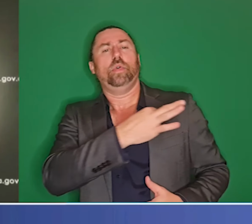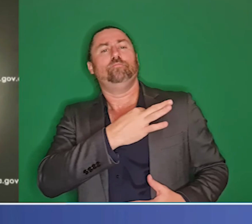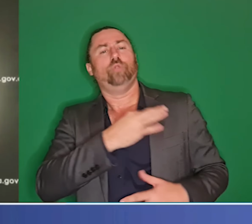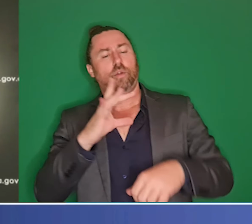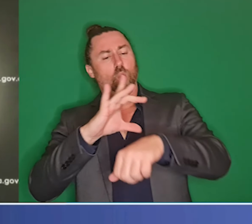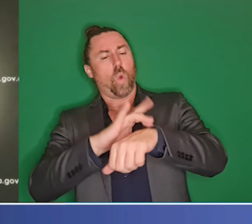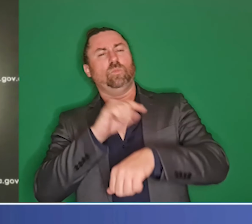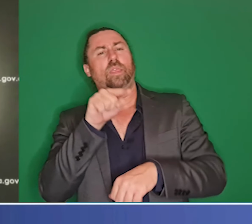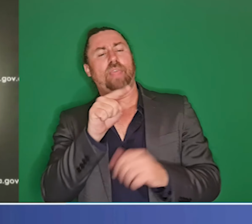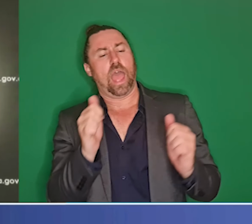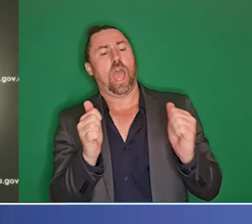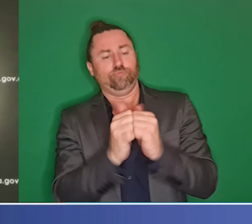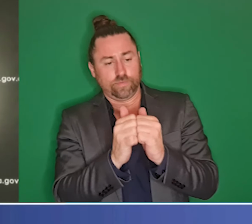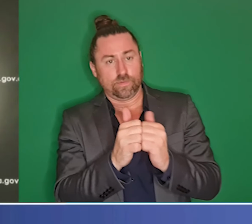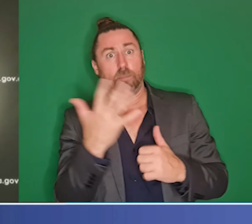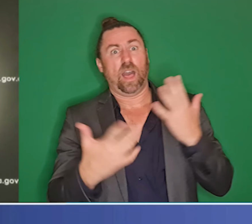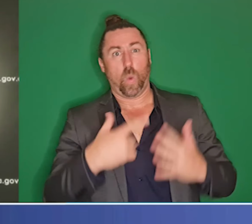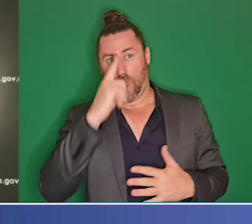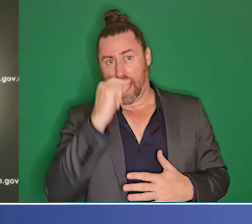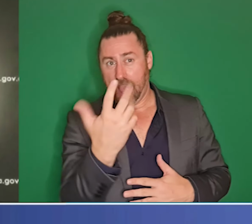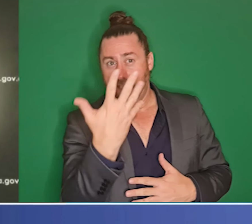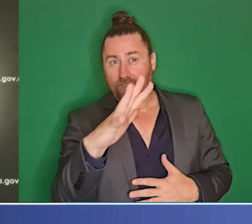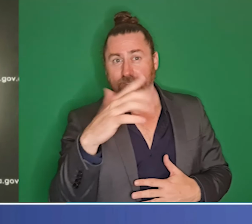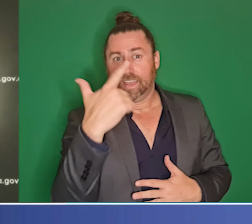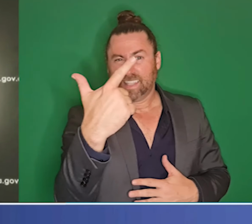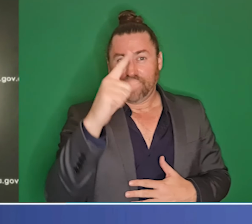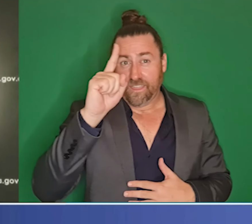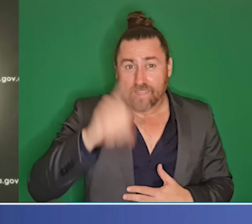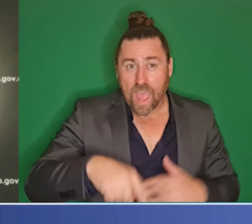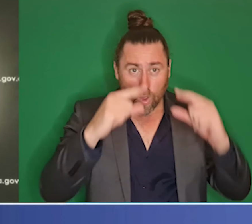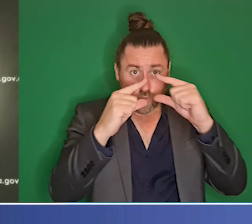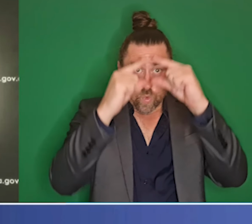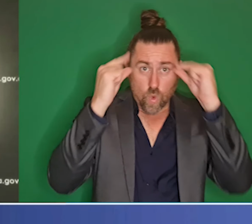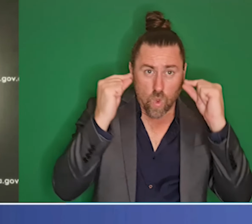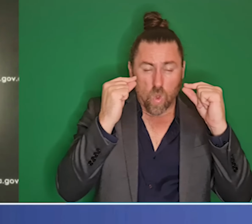will see up to 57,000 nurses and over 100,000 staff